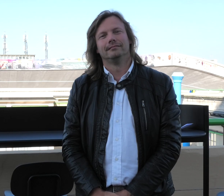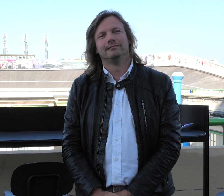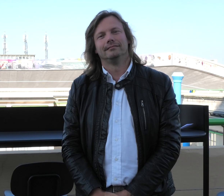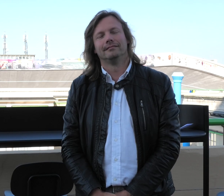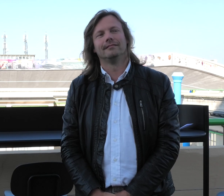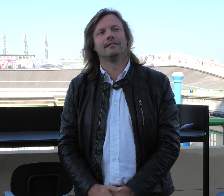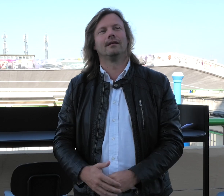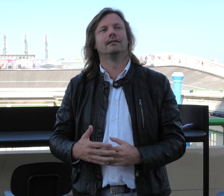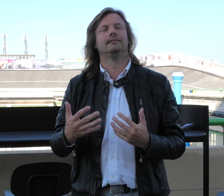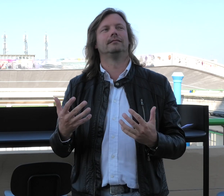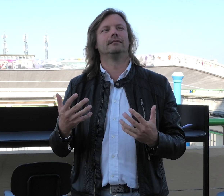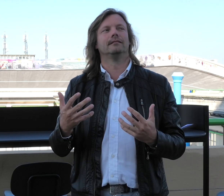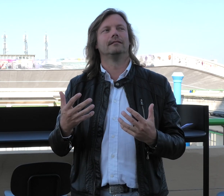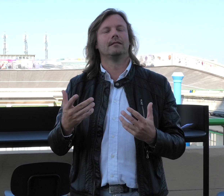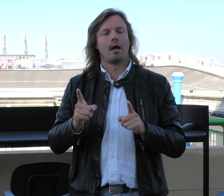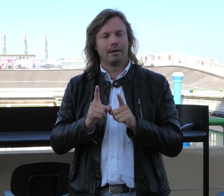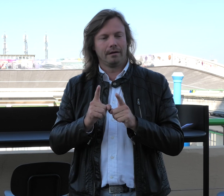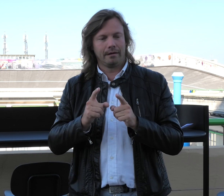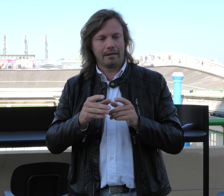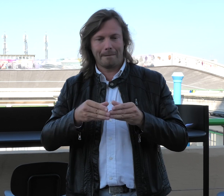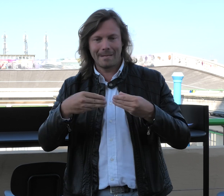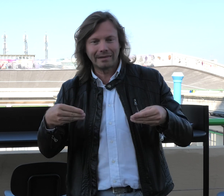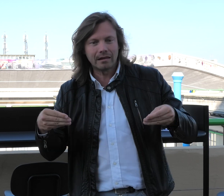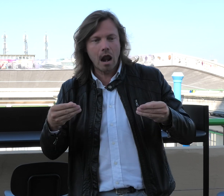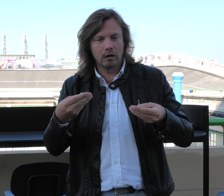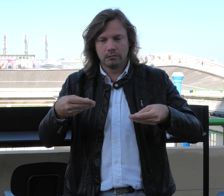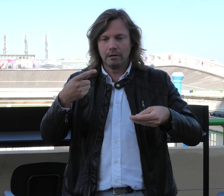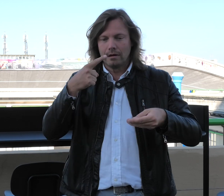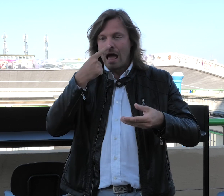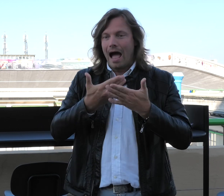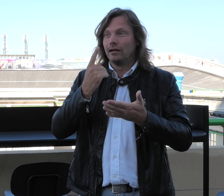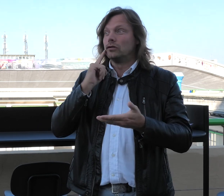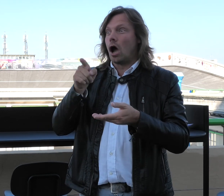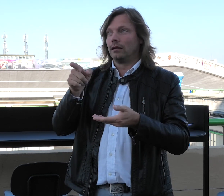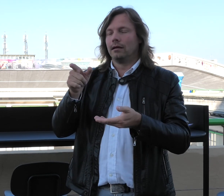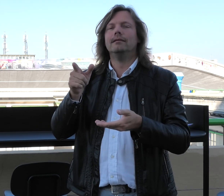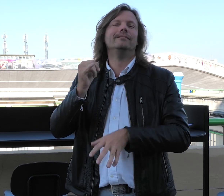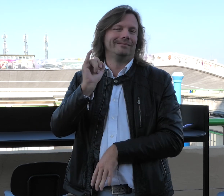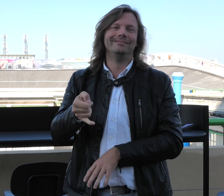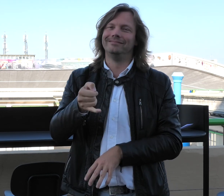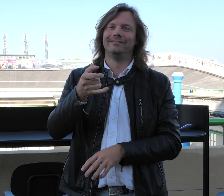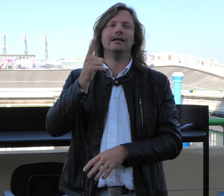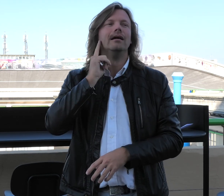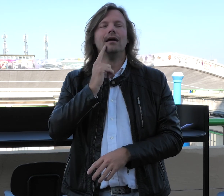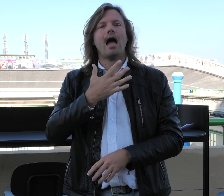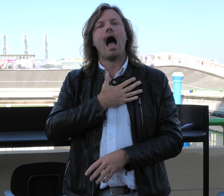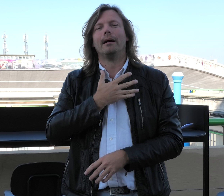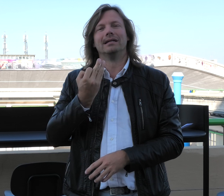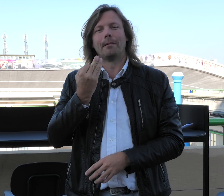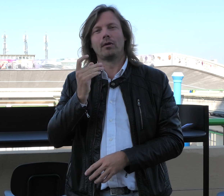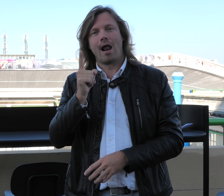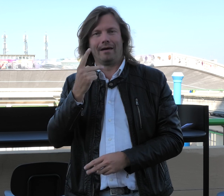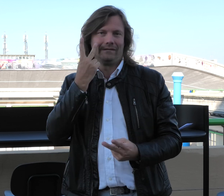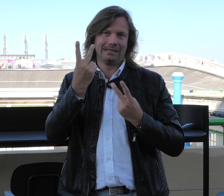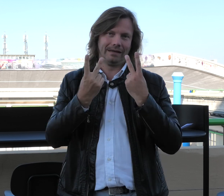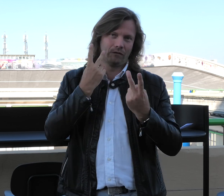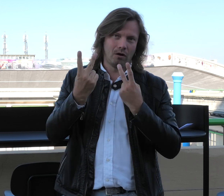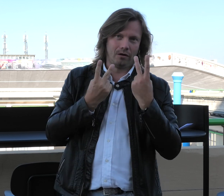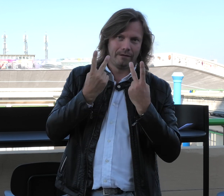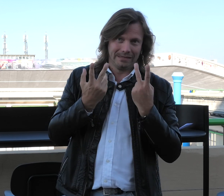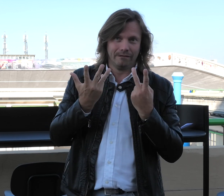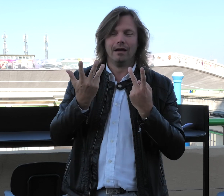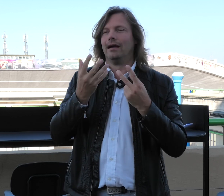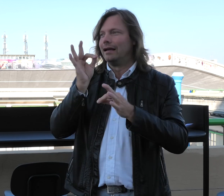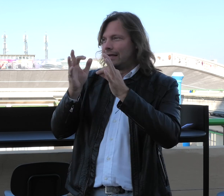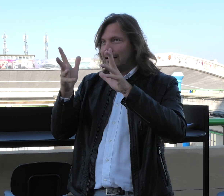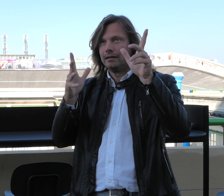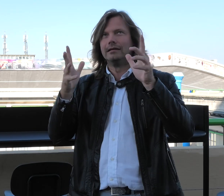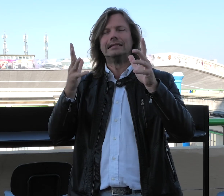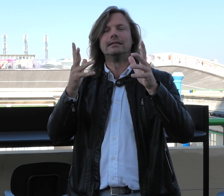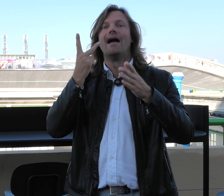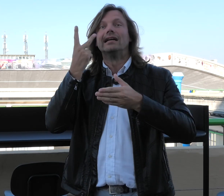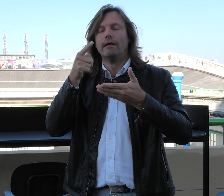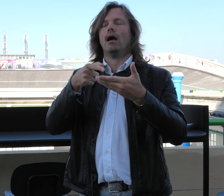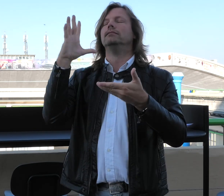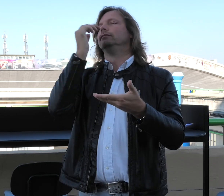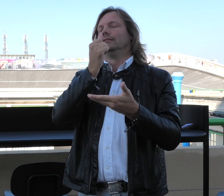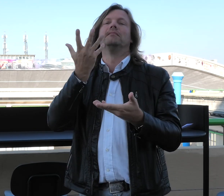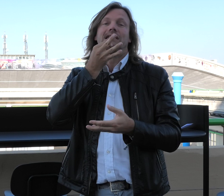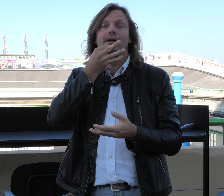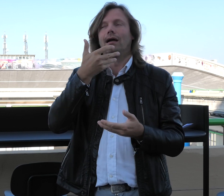As material, I would need things that are suitable for the deaf. You know that deaf people like visual things because it stays with them much more.